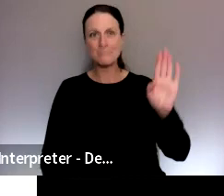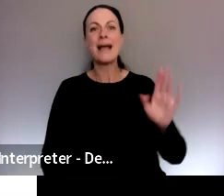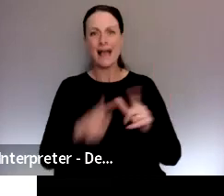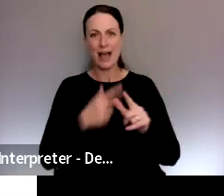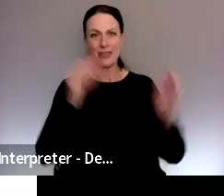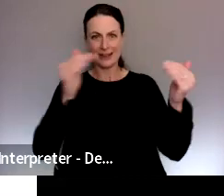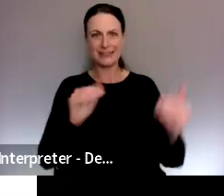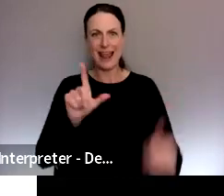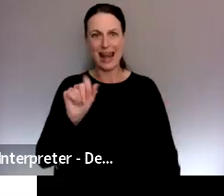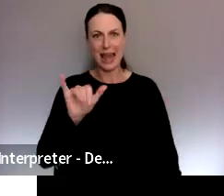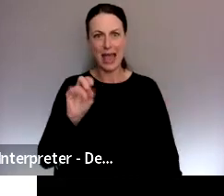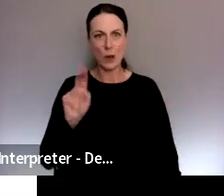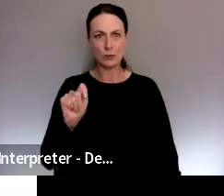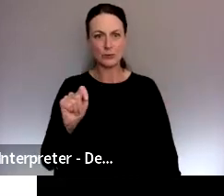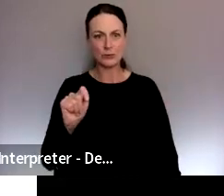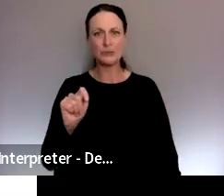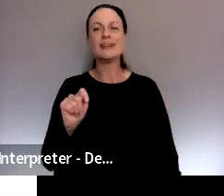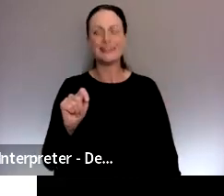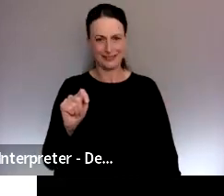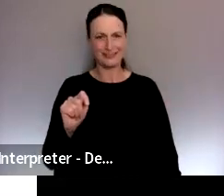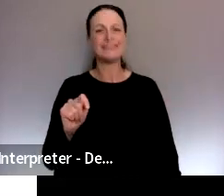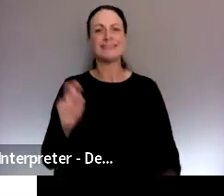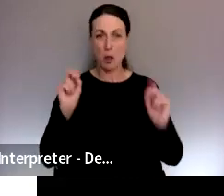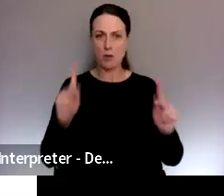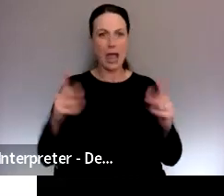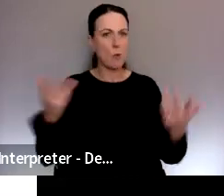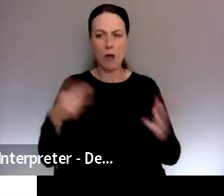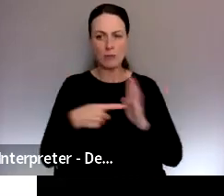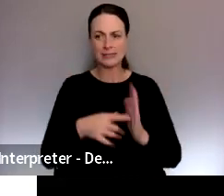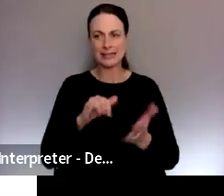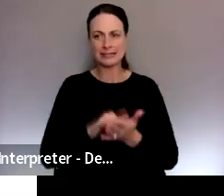and go to Layout and go, "Okay. "Well, what represents this slide?